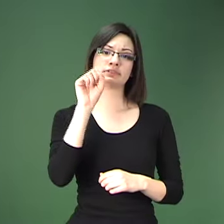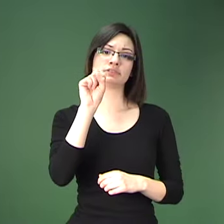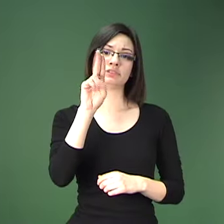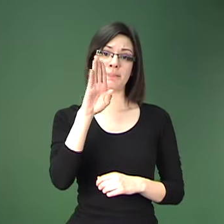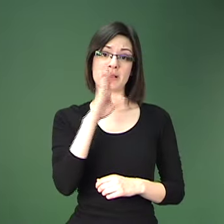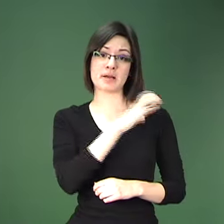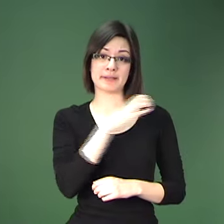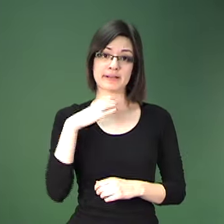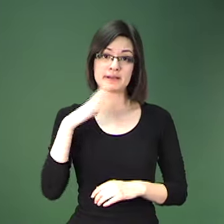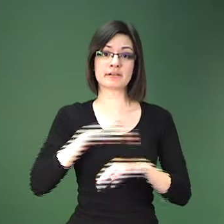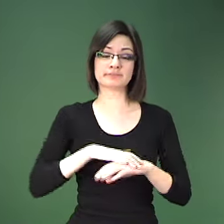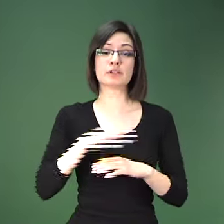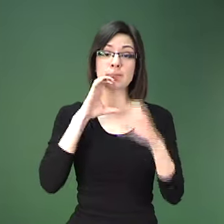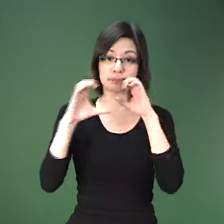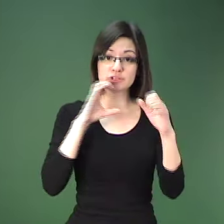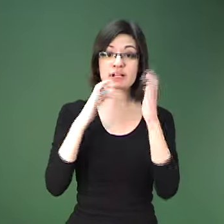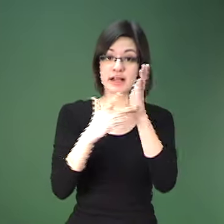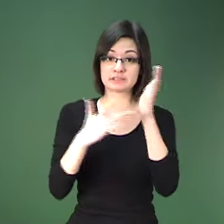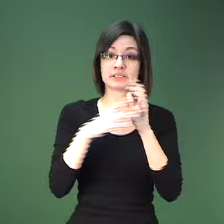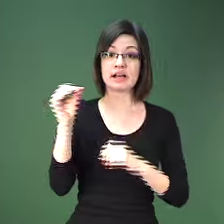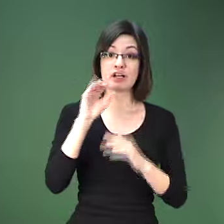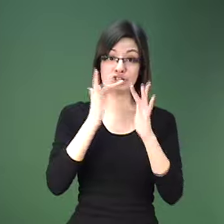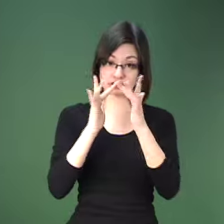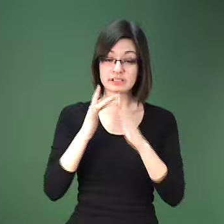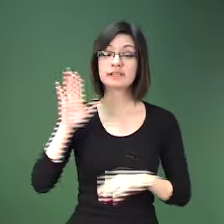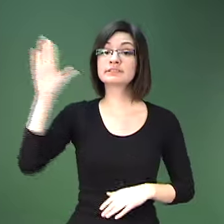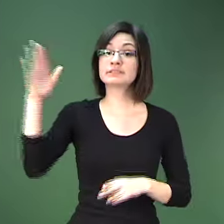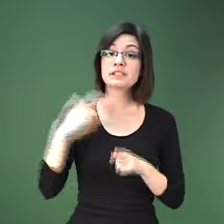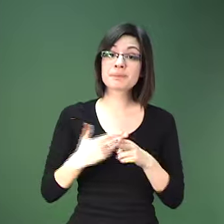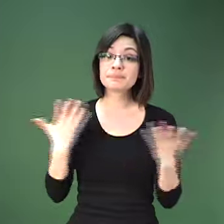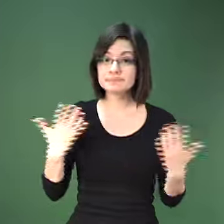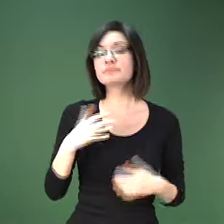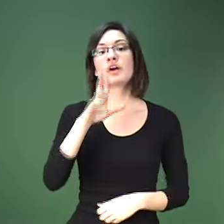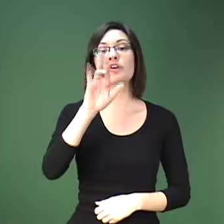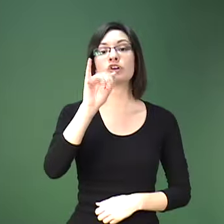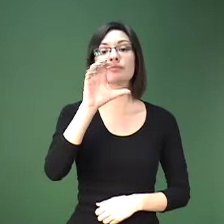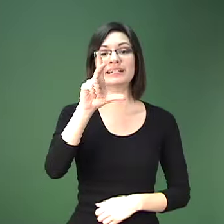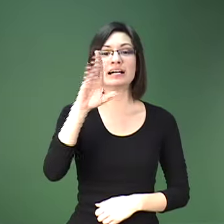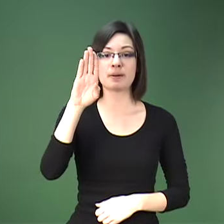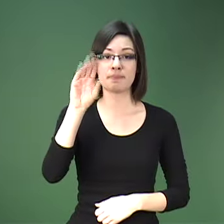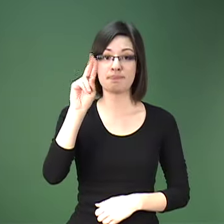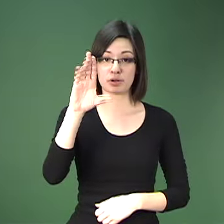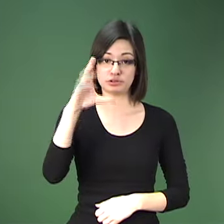Subcommittee on Communications, Technology and the Internet. His name is Rick Boucher.